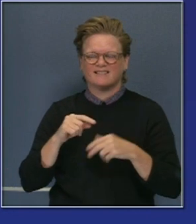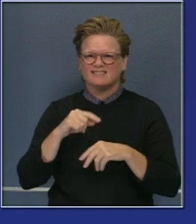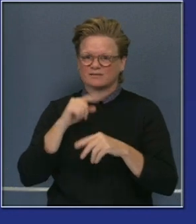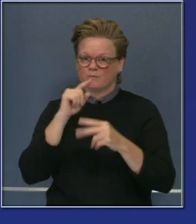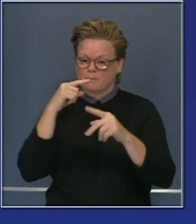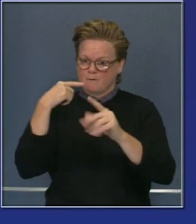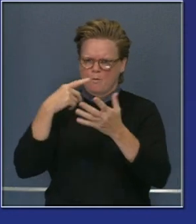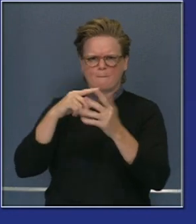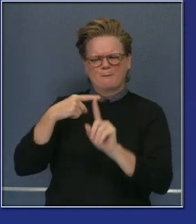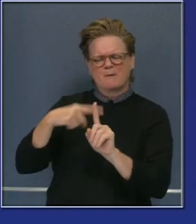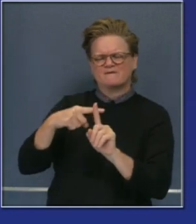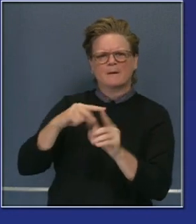INDIVIDUALS PER POPULATION